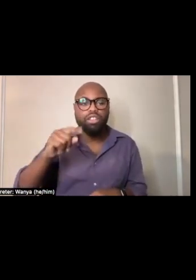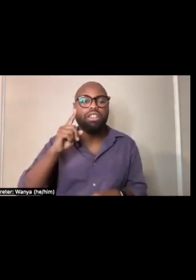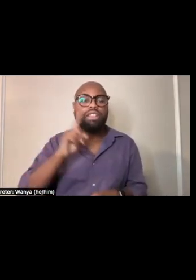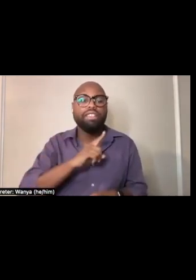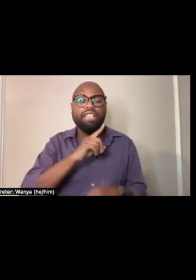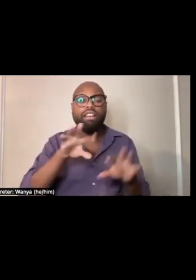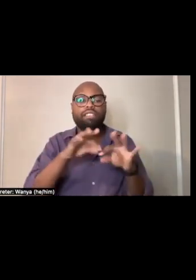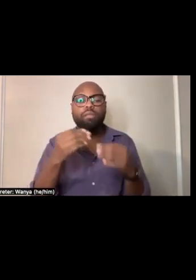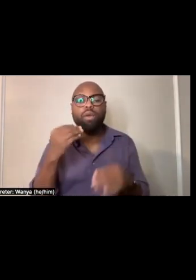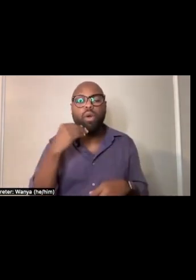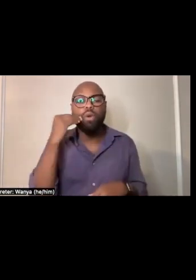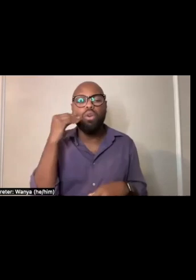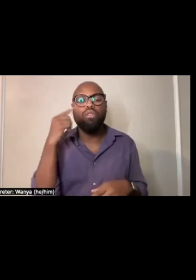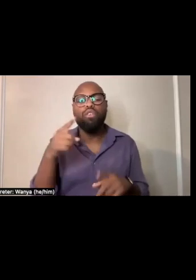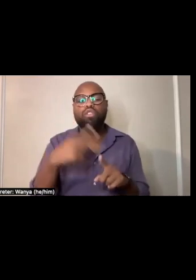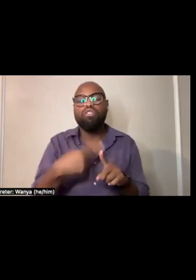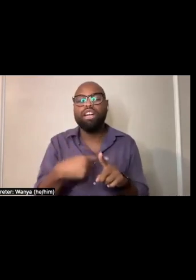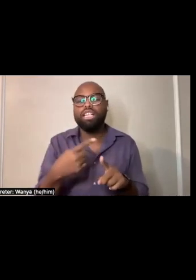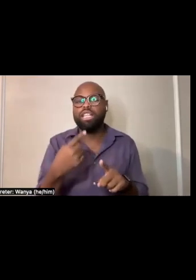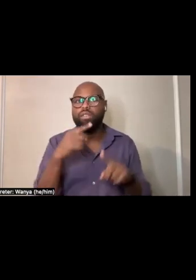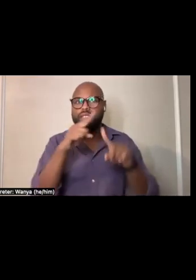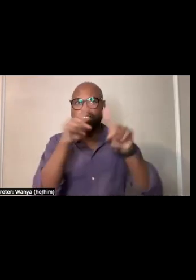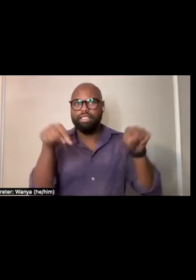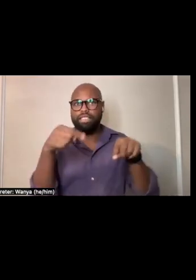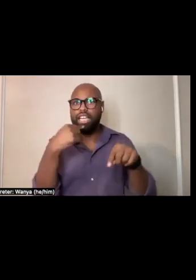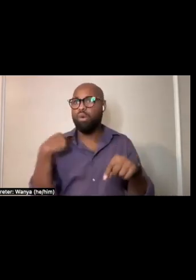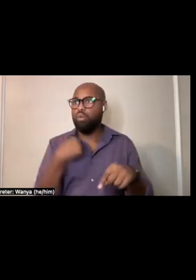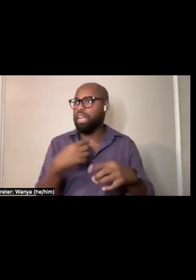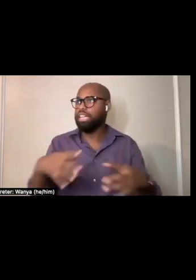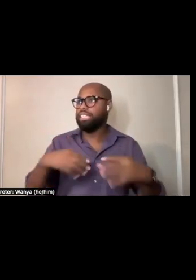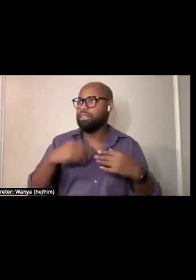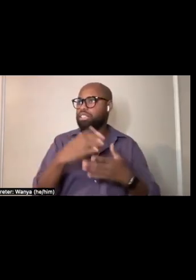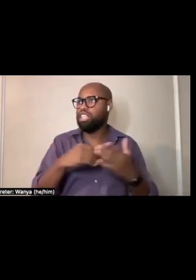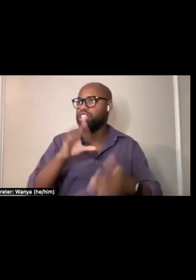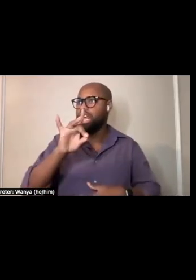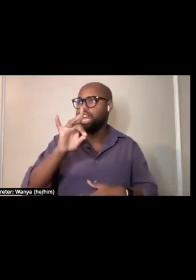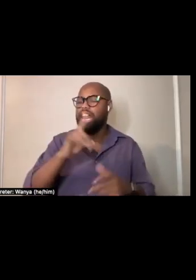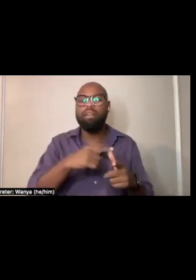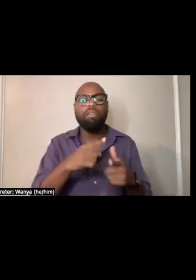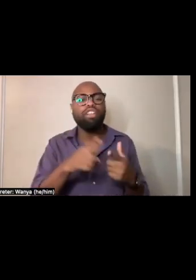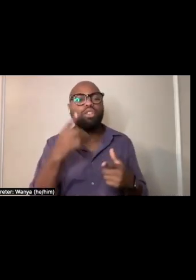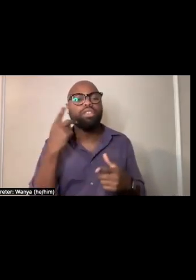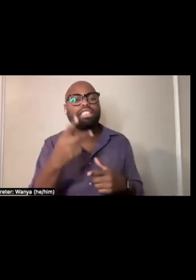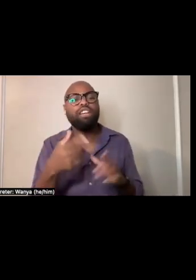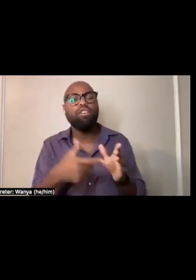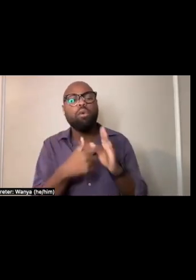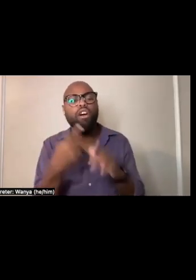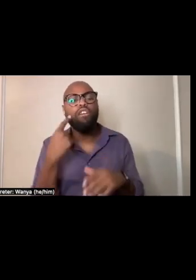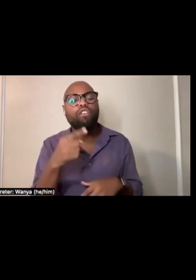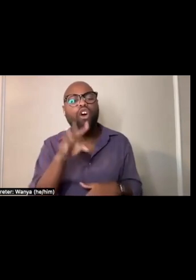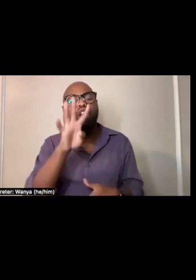you'll see that they say, we accept Section 8 and then you'll see a requirement for a $4,000